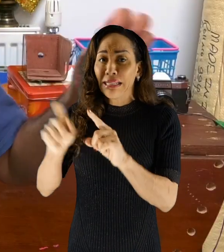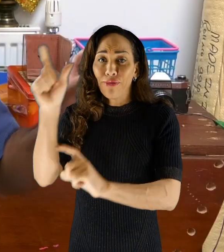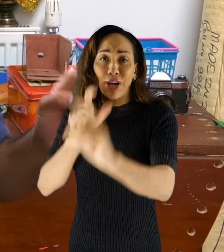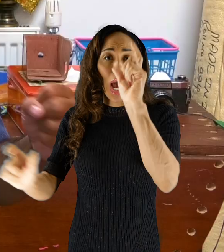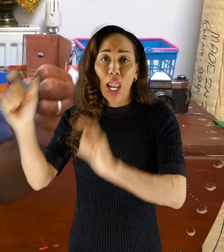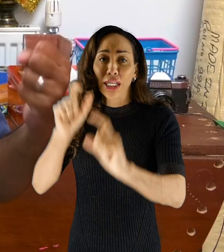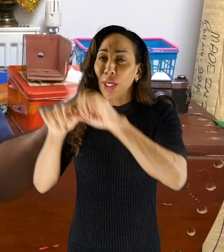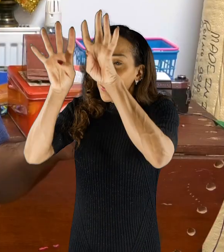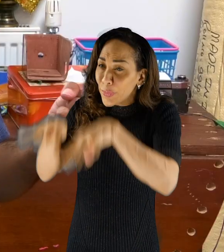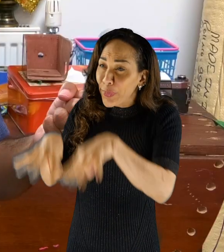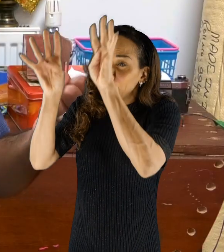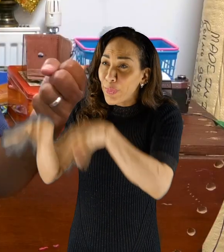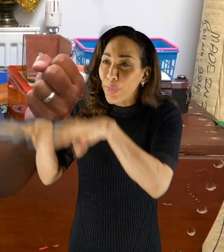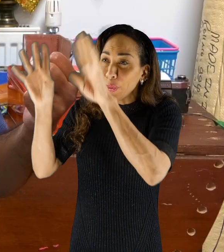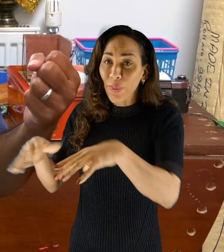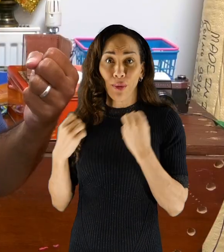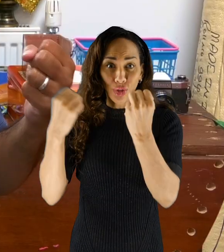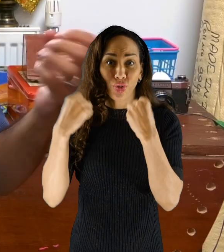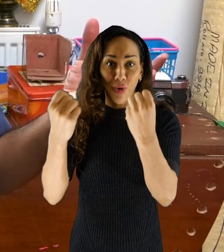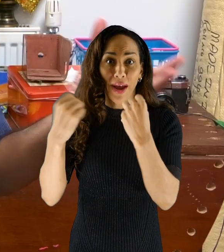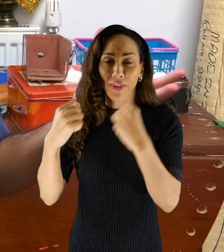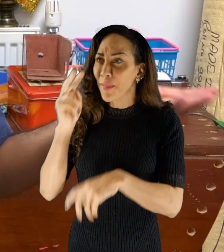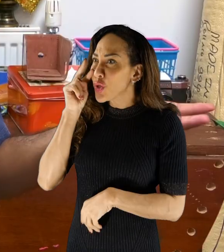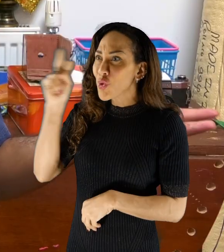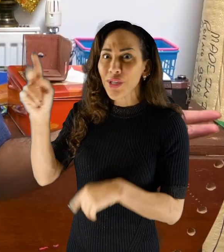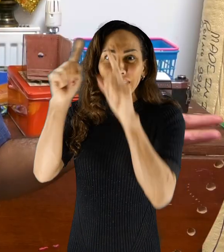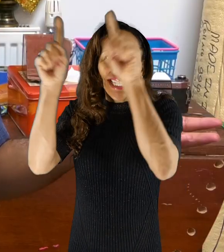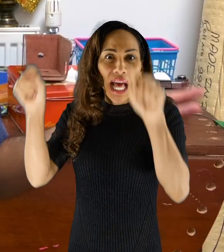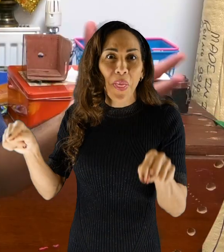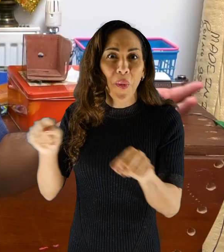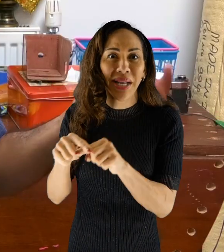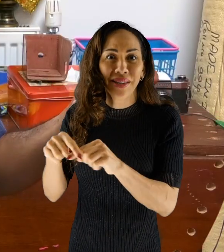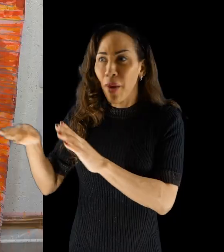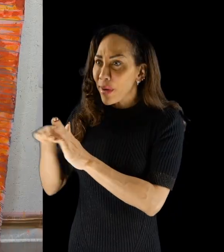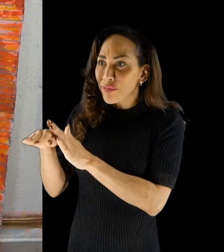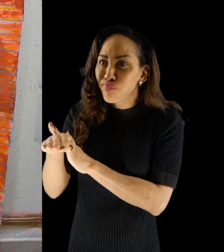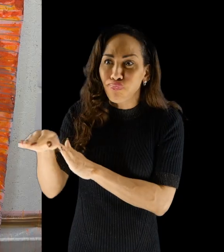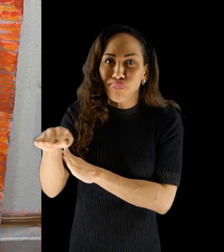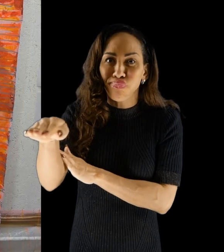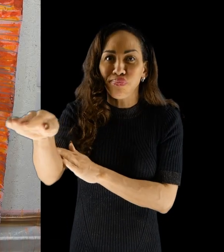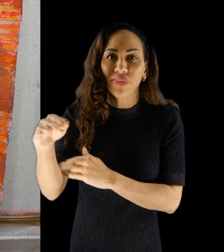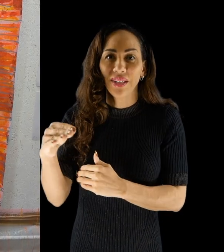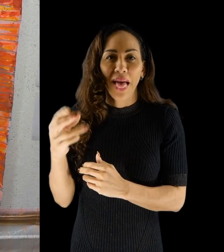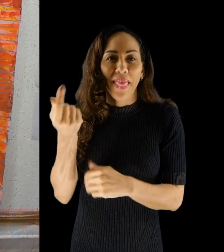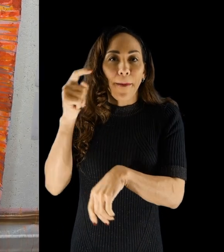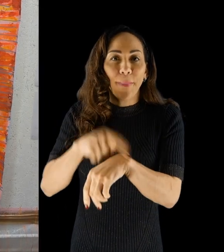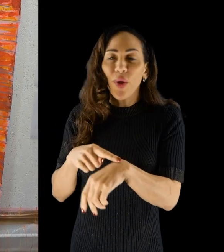And it was about that moment of actually seeing that truck and what that whole